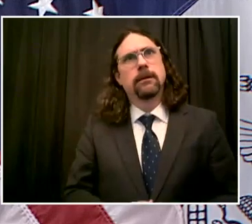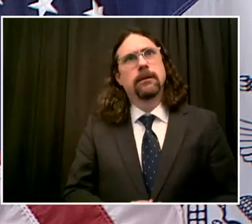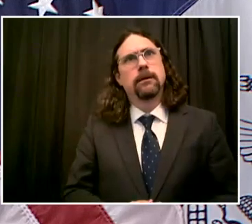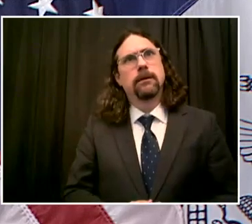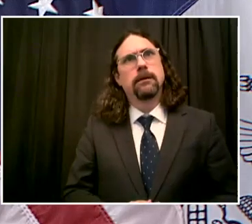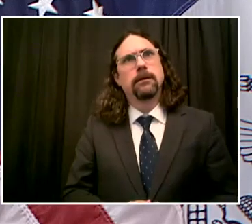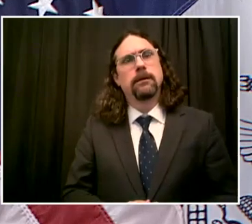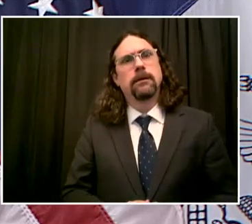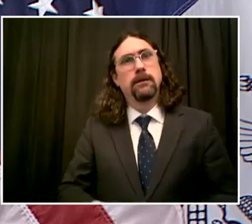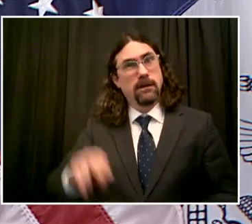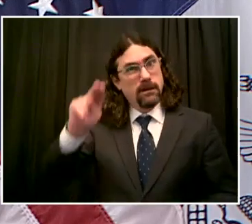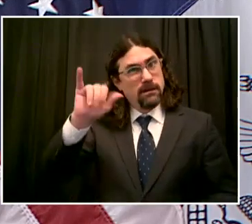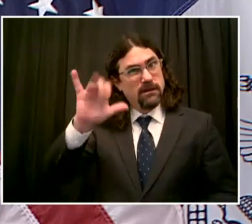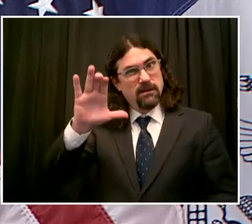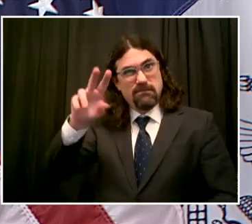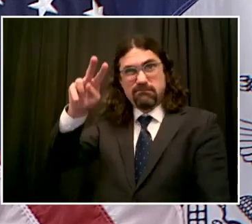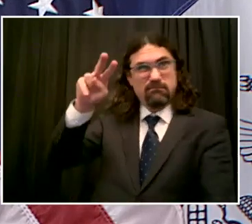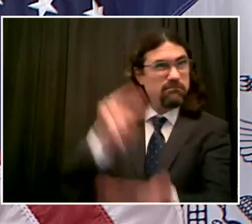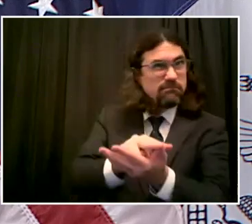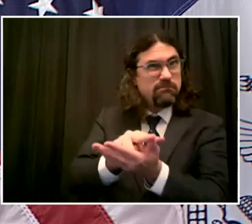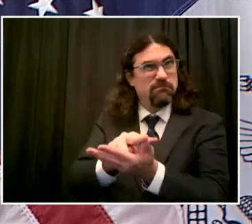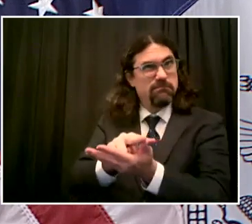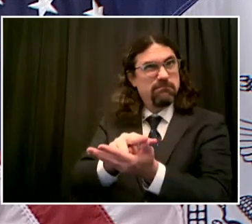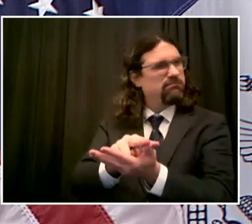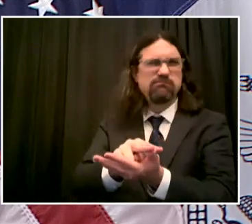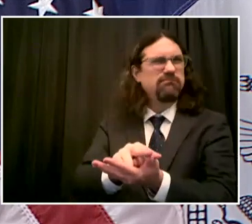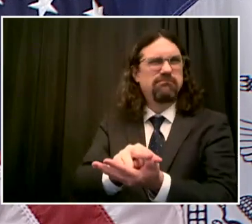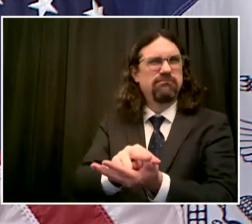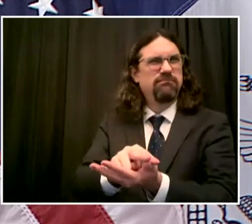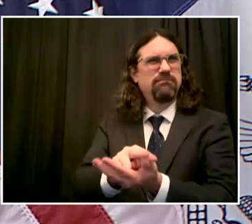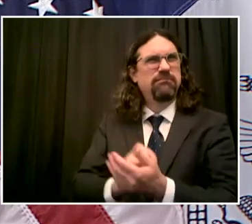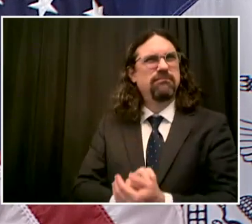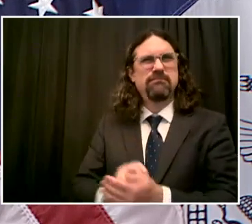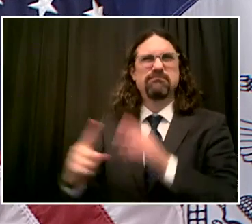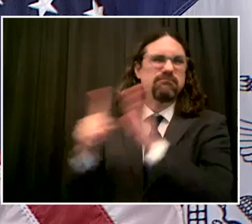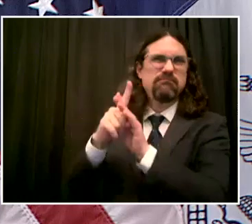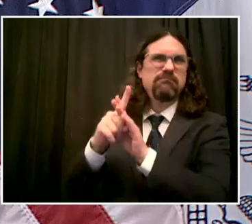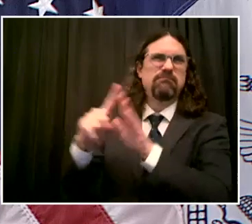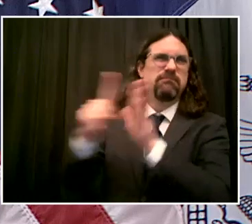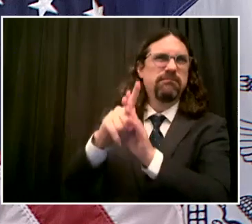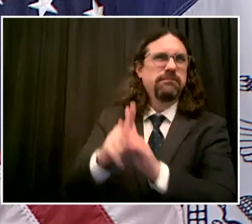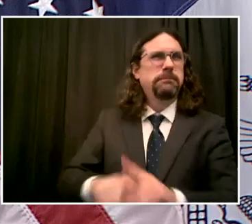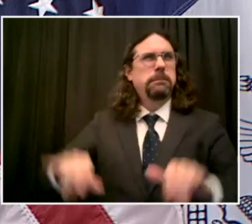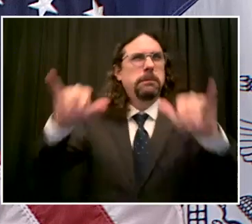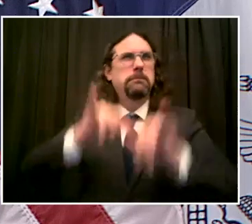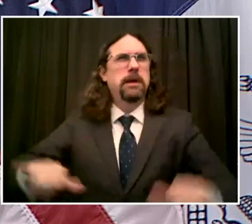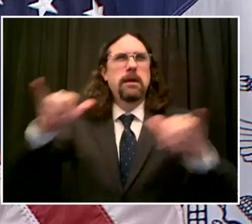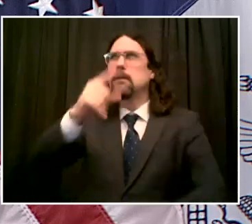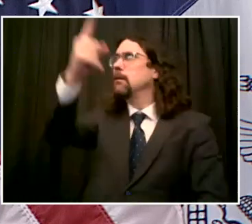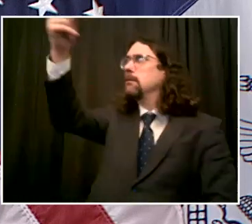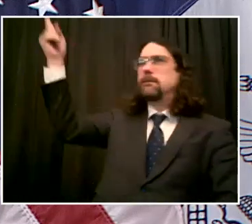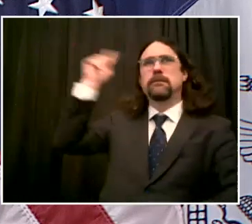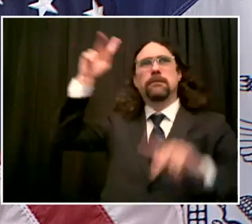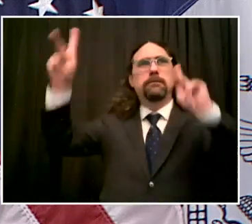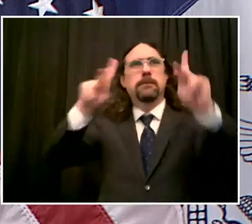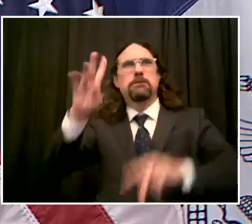IN THIS MOMENT WHO IS SAYING NEW YORK CITY H LASOST ITS WAY. I'M GOING TO REMIND YOU PEOPLE HAVE SAID HTE AEXCT SAME